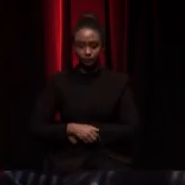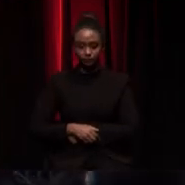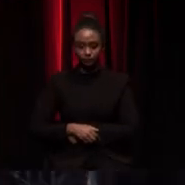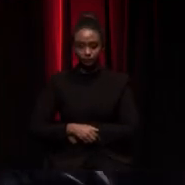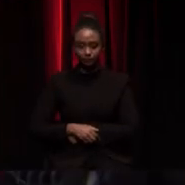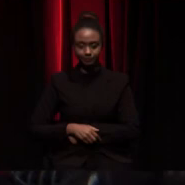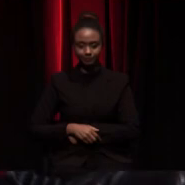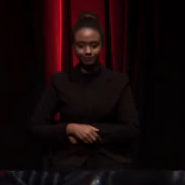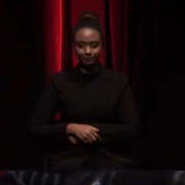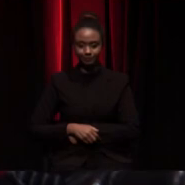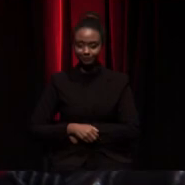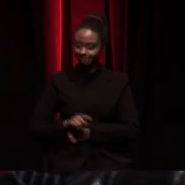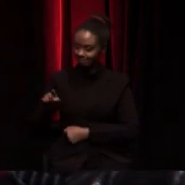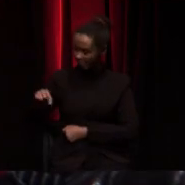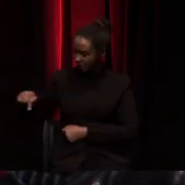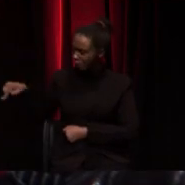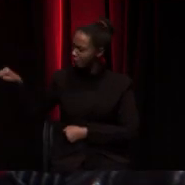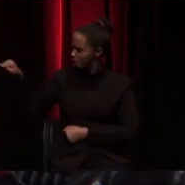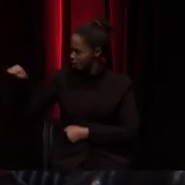panelists is very clear